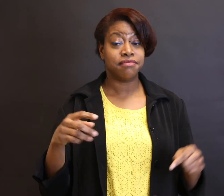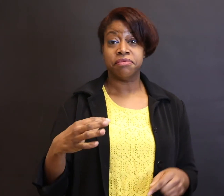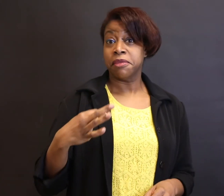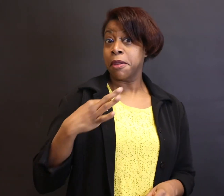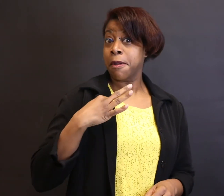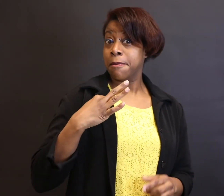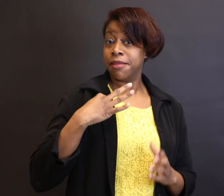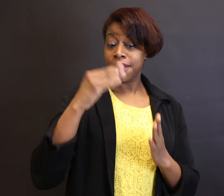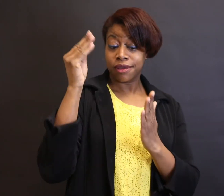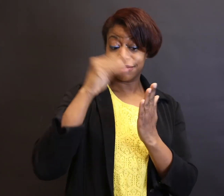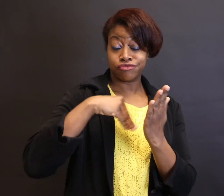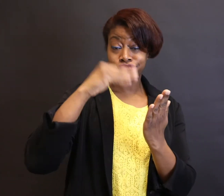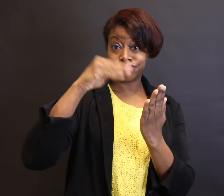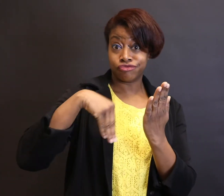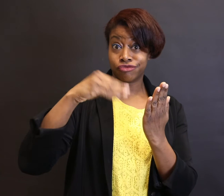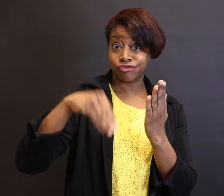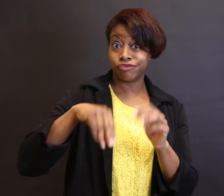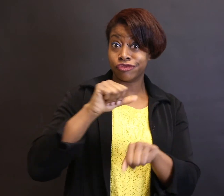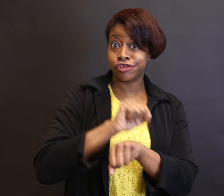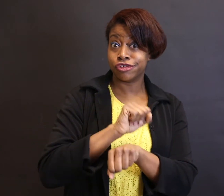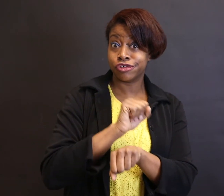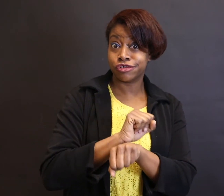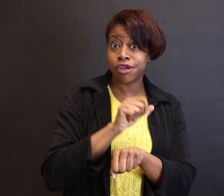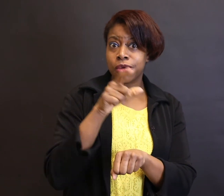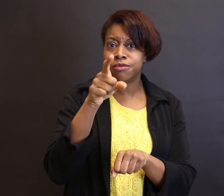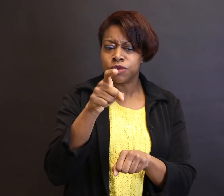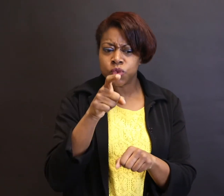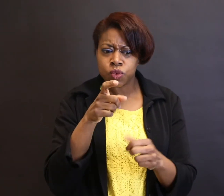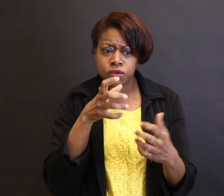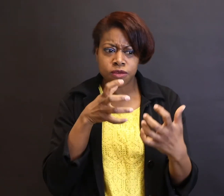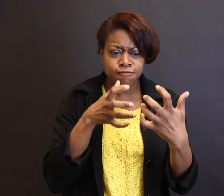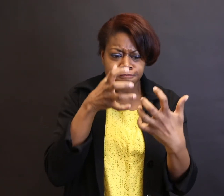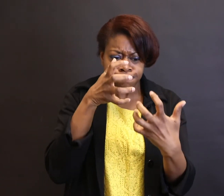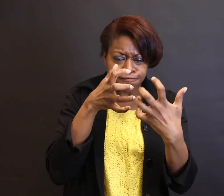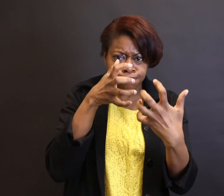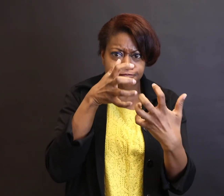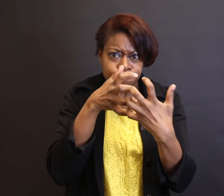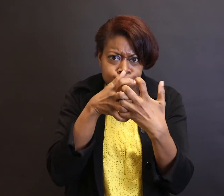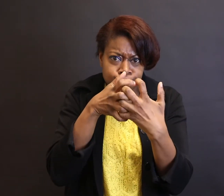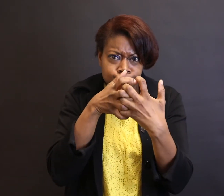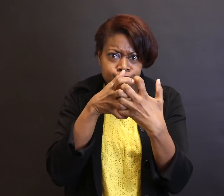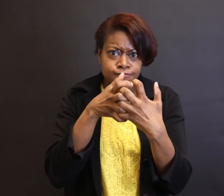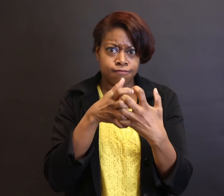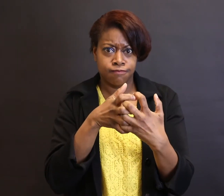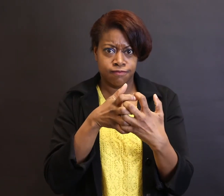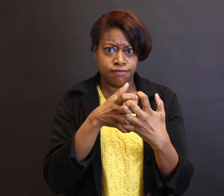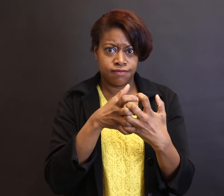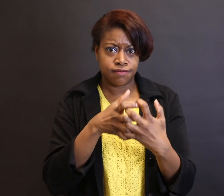and apply for jobs in which you meet the minimum qualifications.